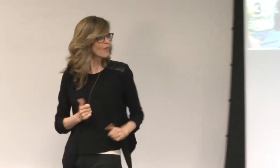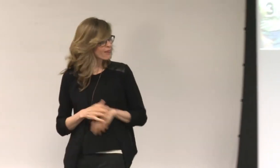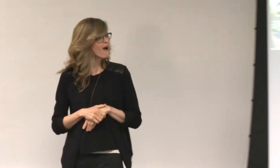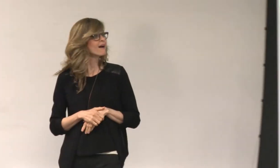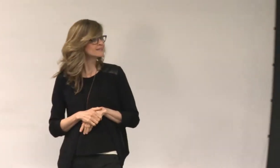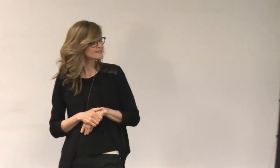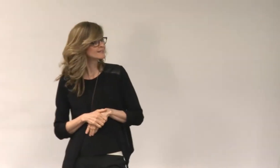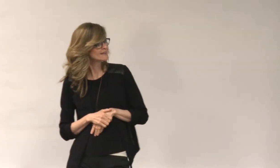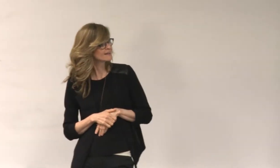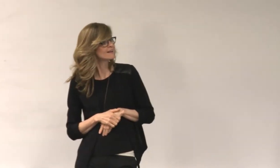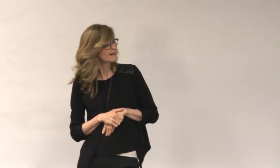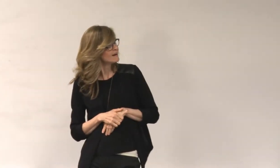THE HULK.